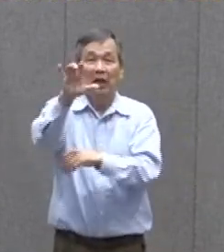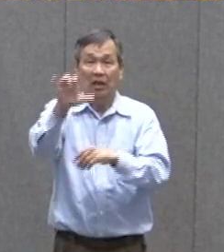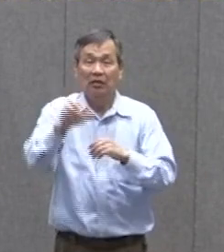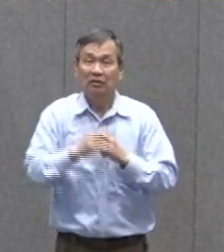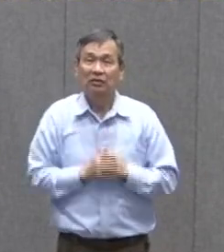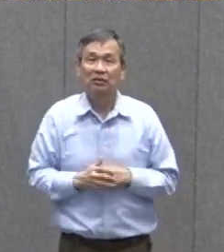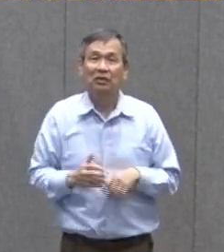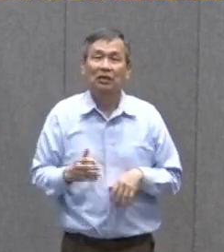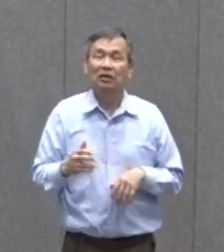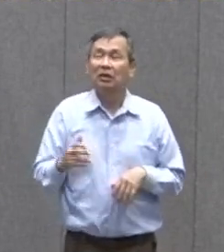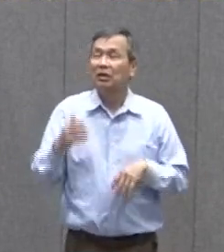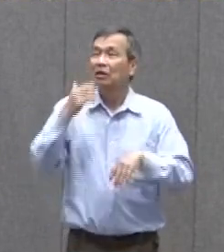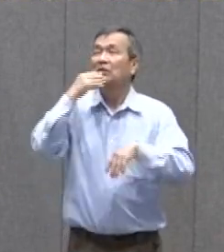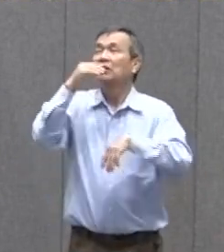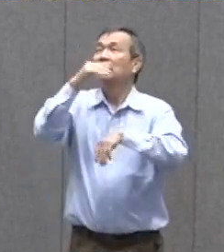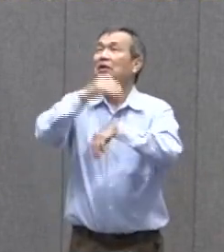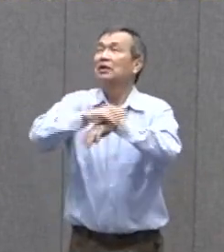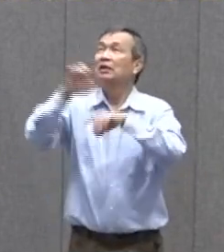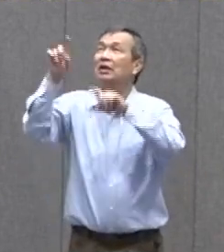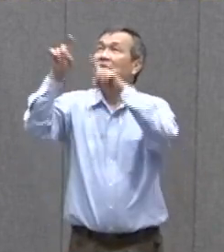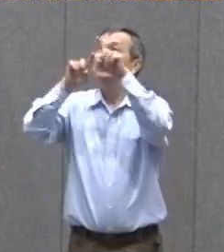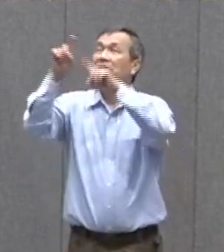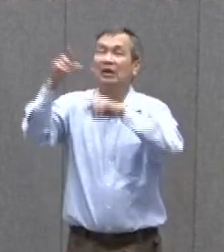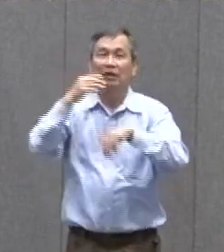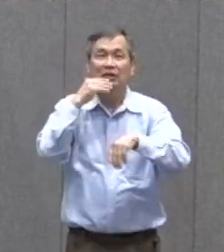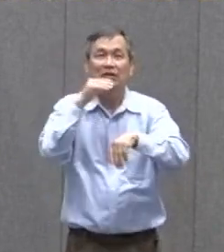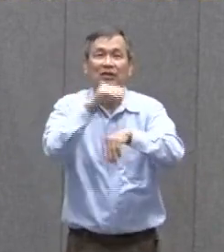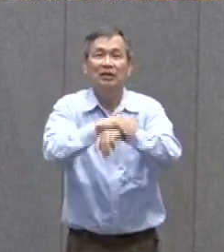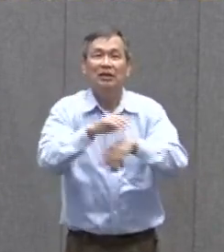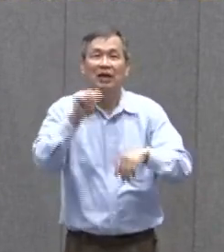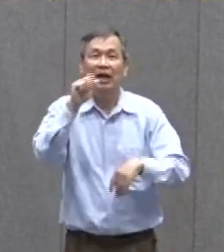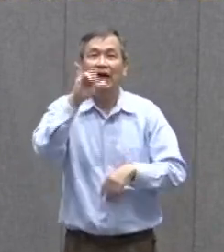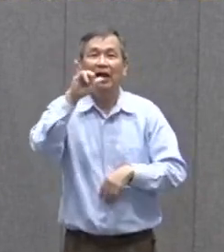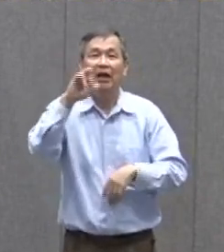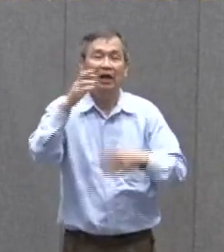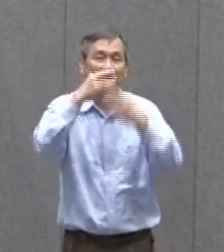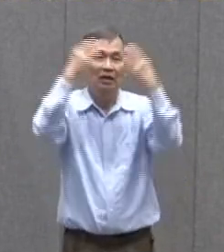Goodnight stars, goodnight air, goodnight noises everywhere.